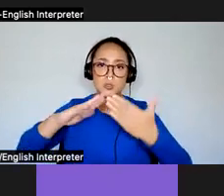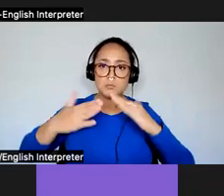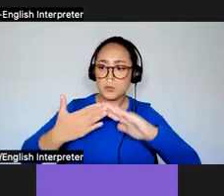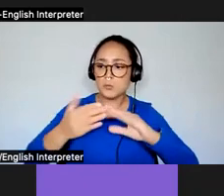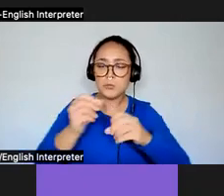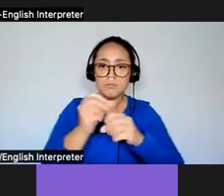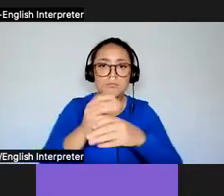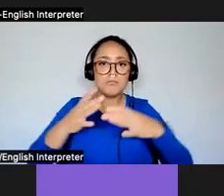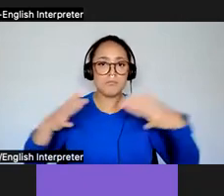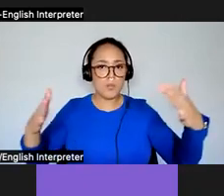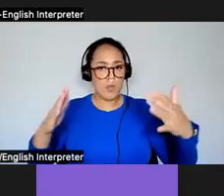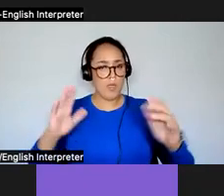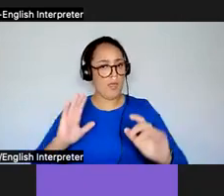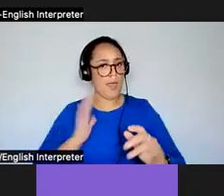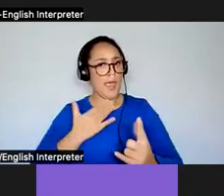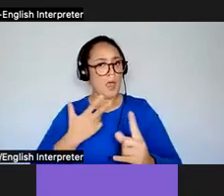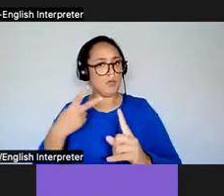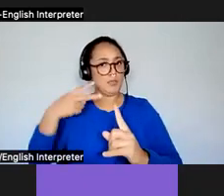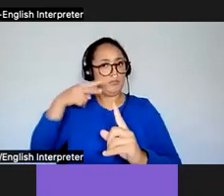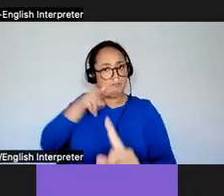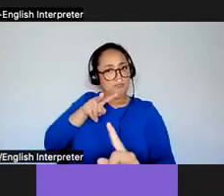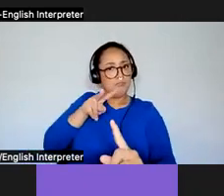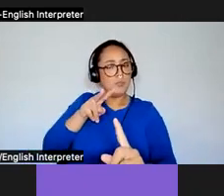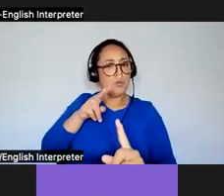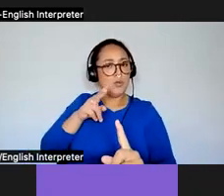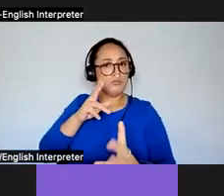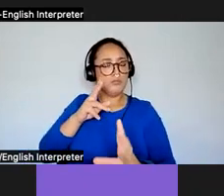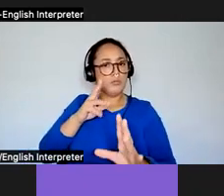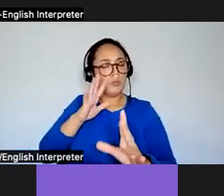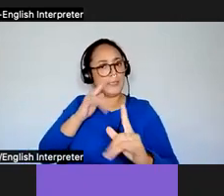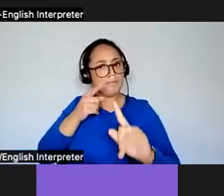and focus really focused on trying to get local residents out, get them activated in